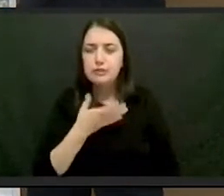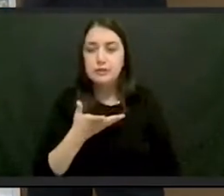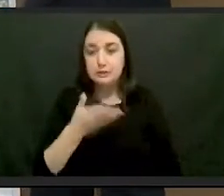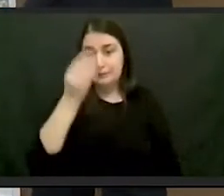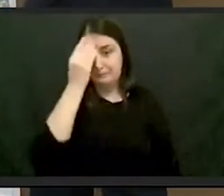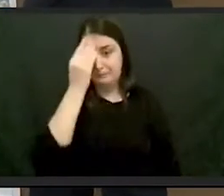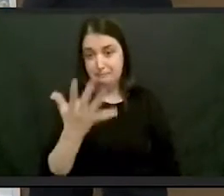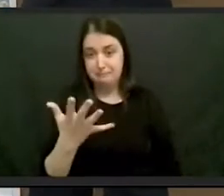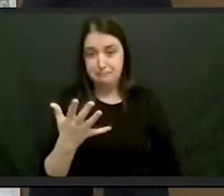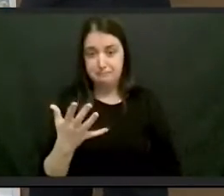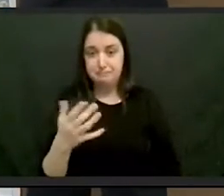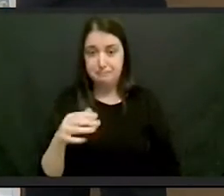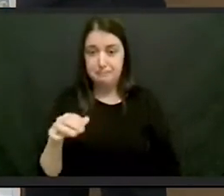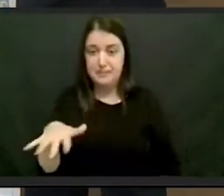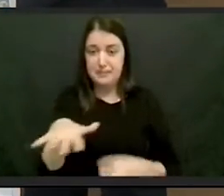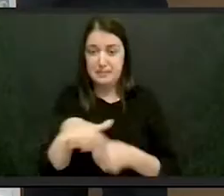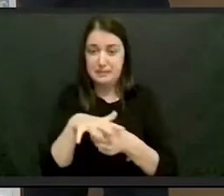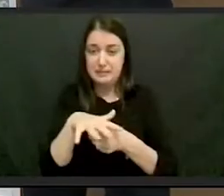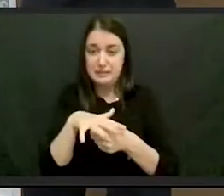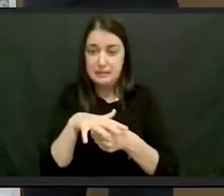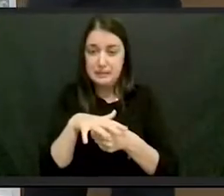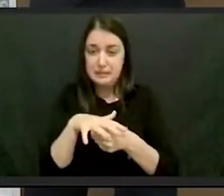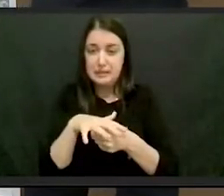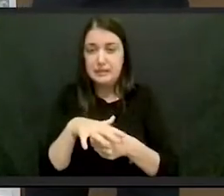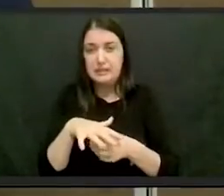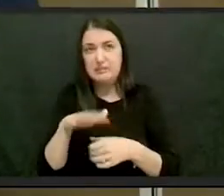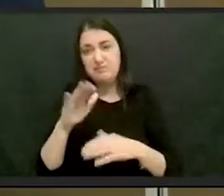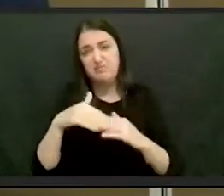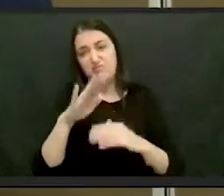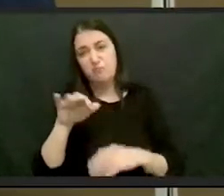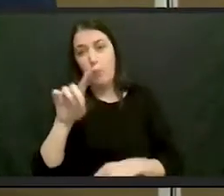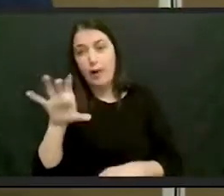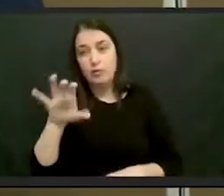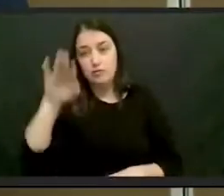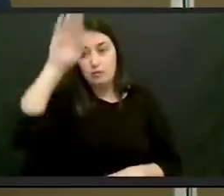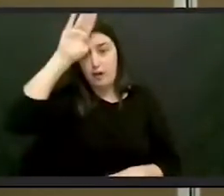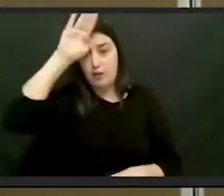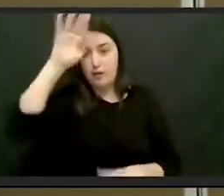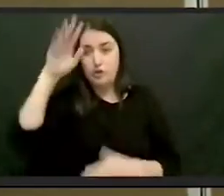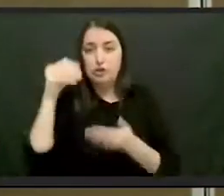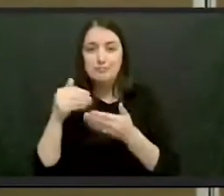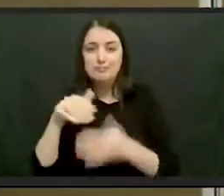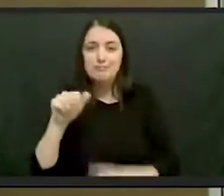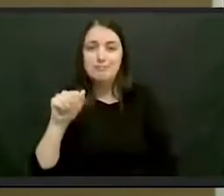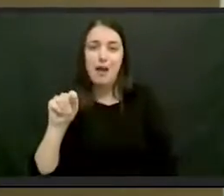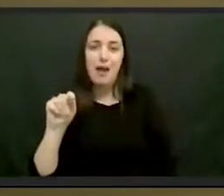you're in excess of 100 firefighters working in and around the Atwell Grove. You probably have another 50 to 75